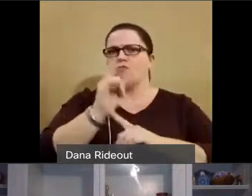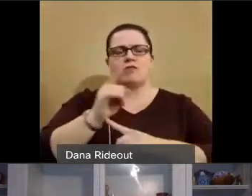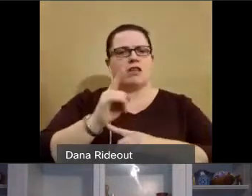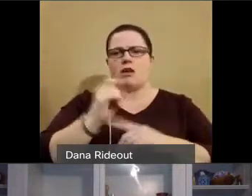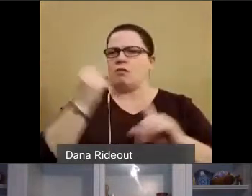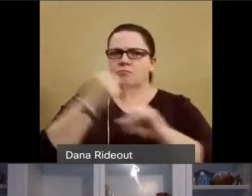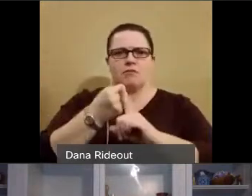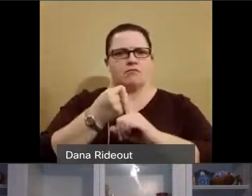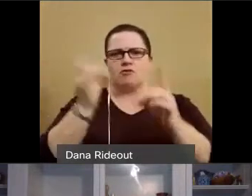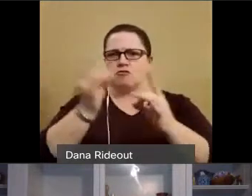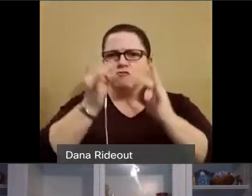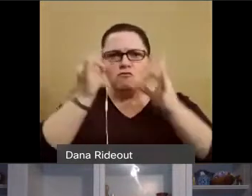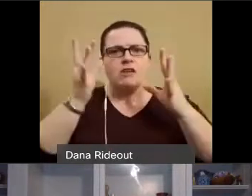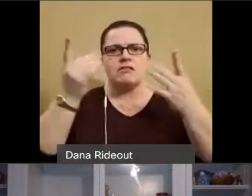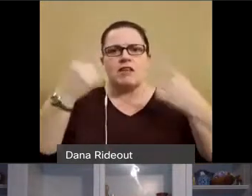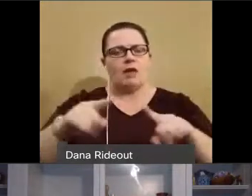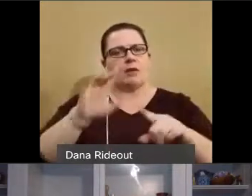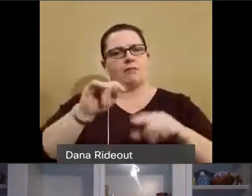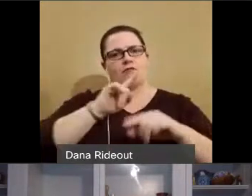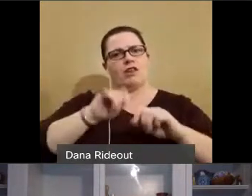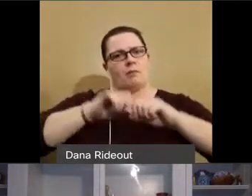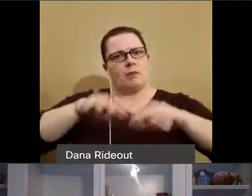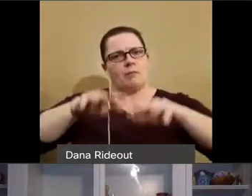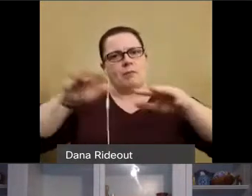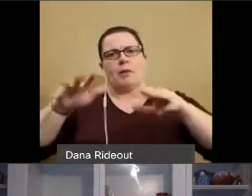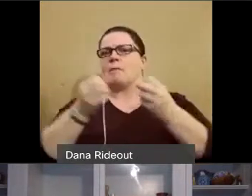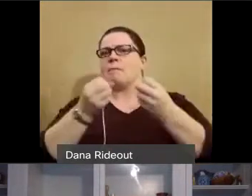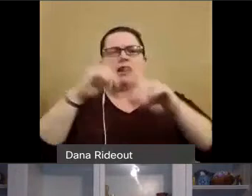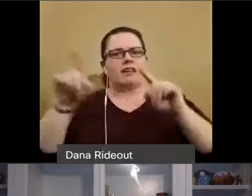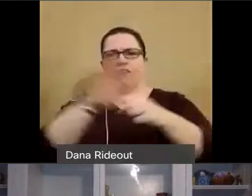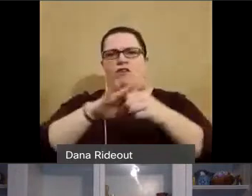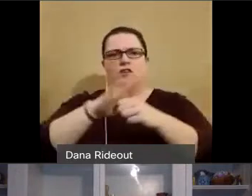That has reverberate across multiple registers political, obviously, economic, social.